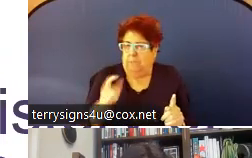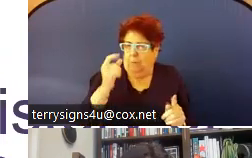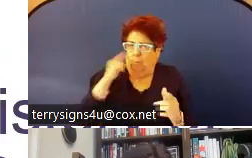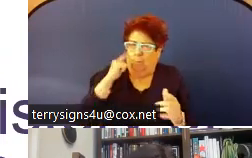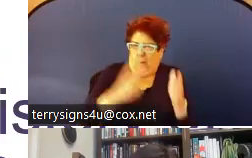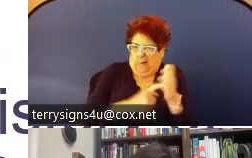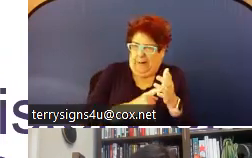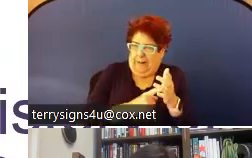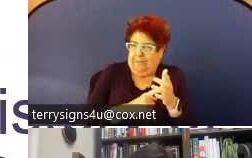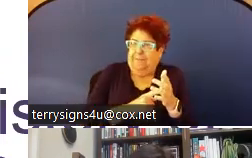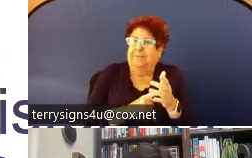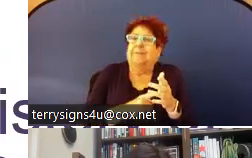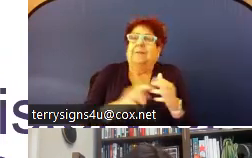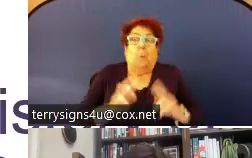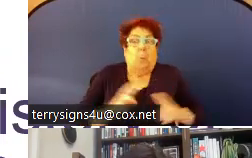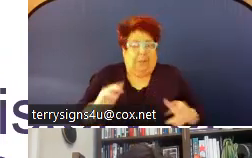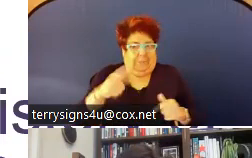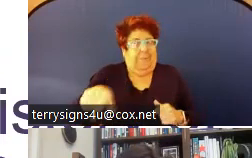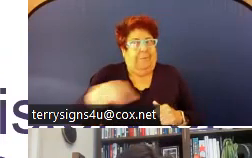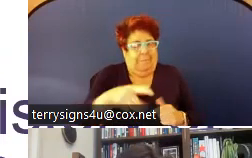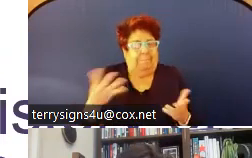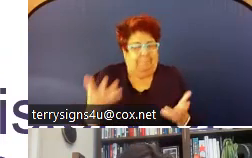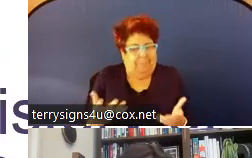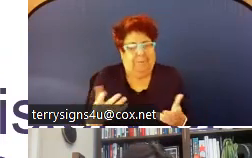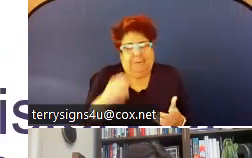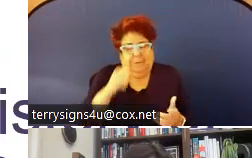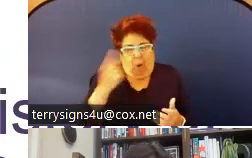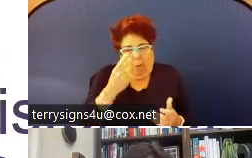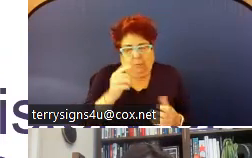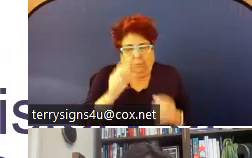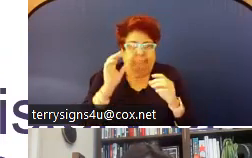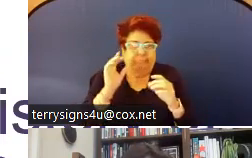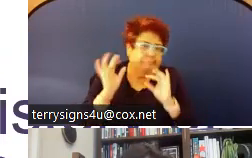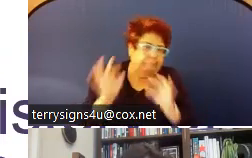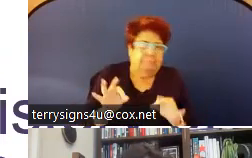goes well. You do have to think through some of the challenges that might arise.